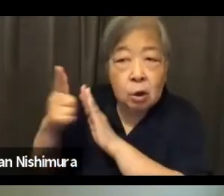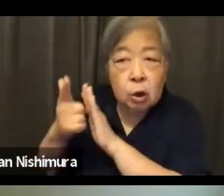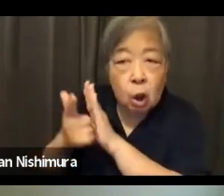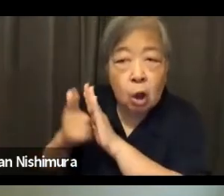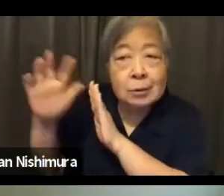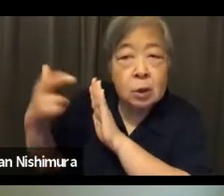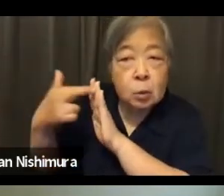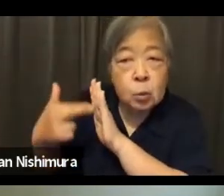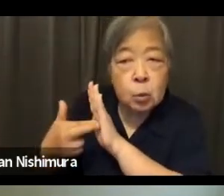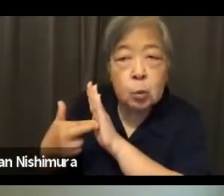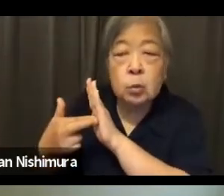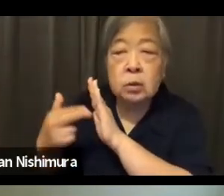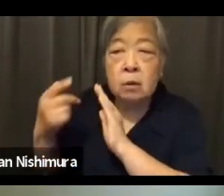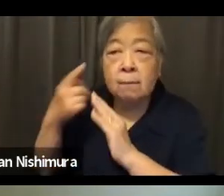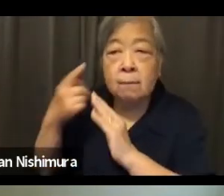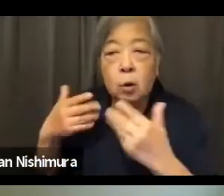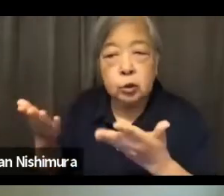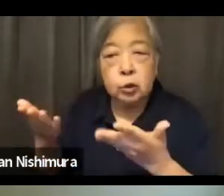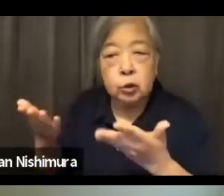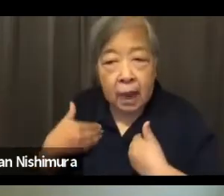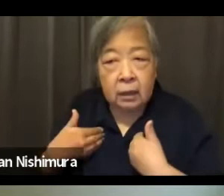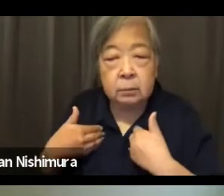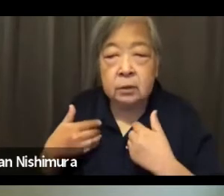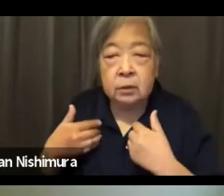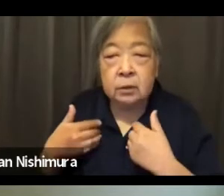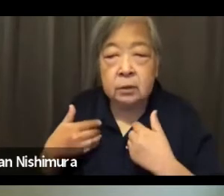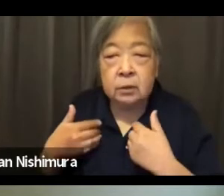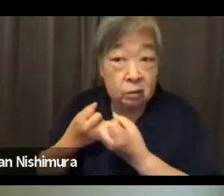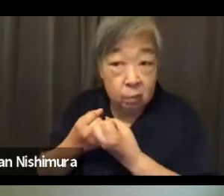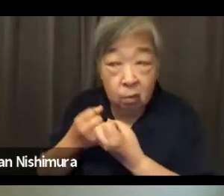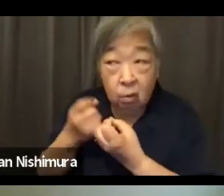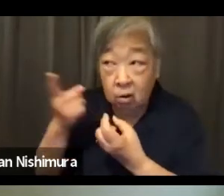animals and emotional support animals, if there are even protections for service animals